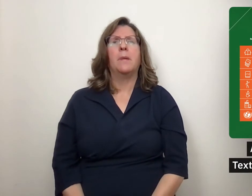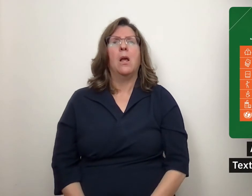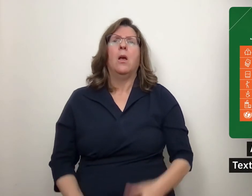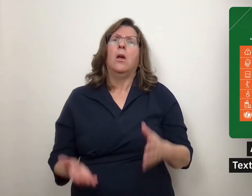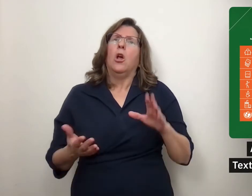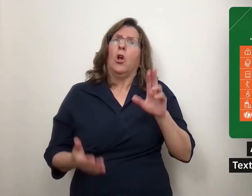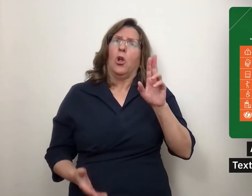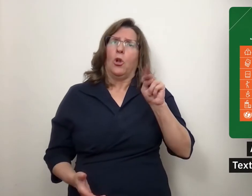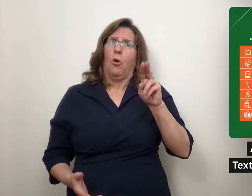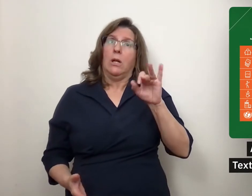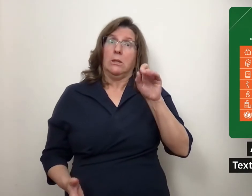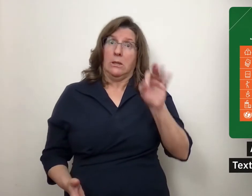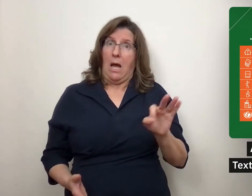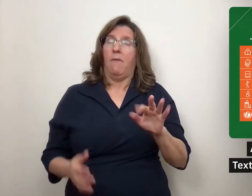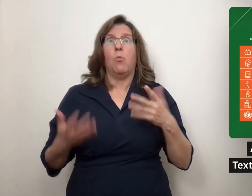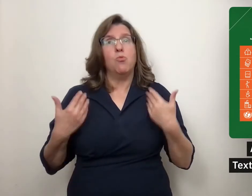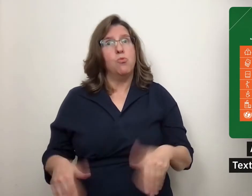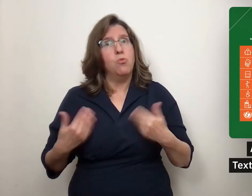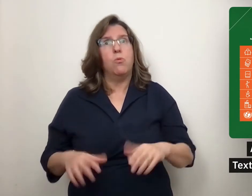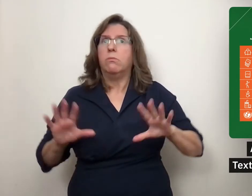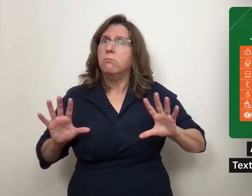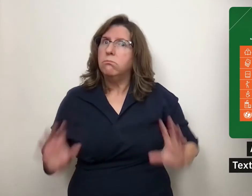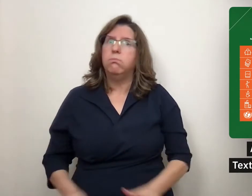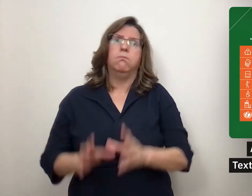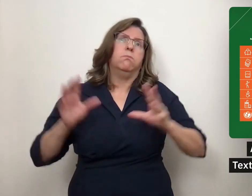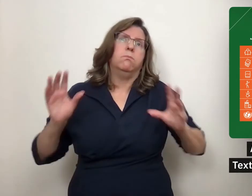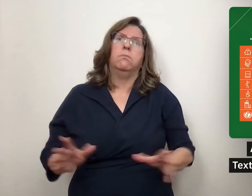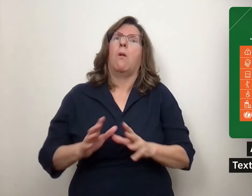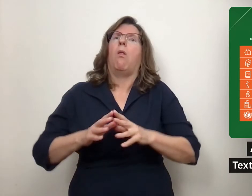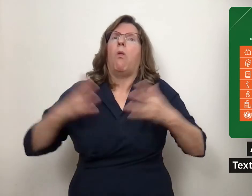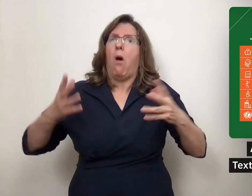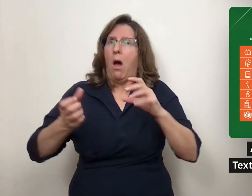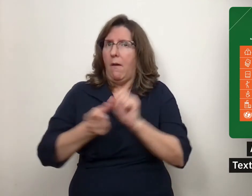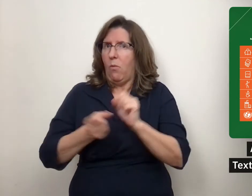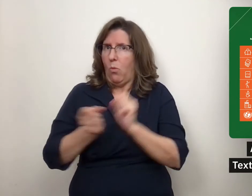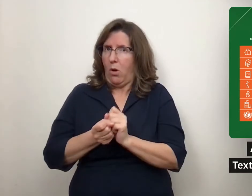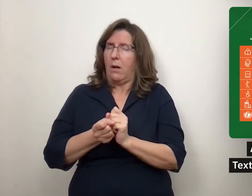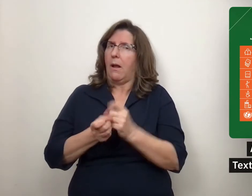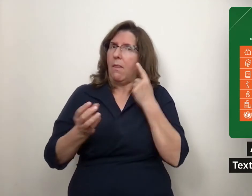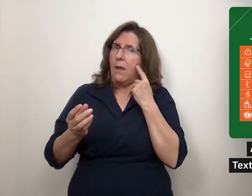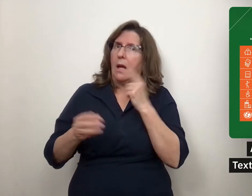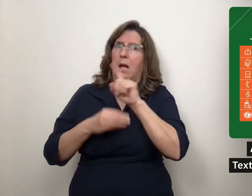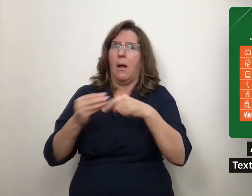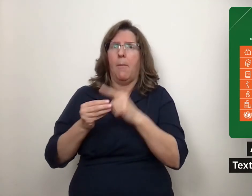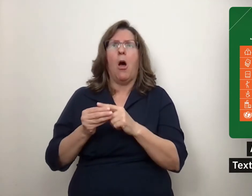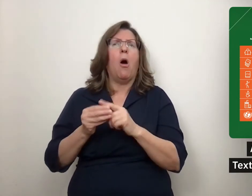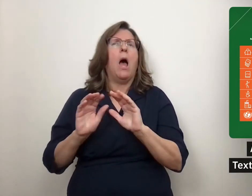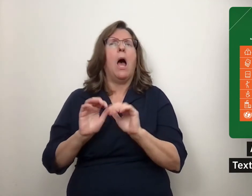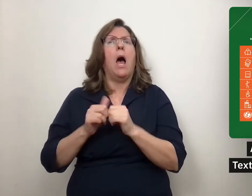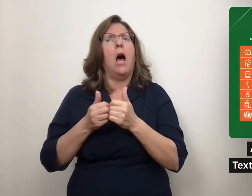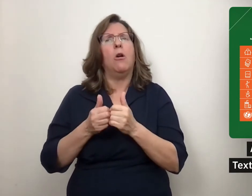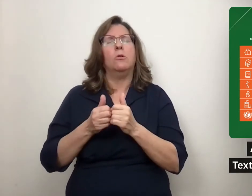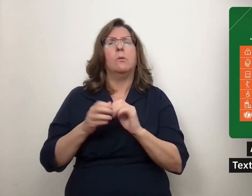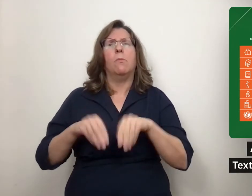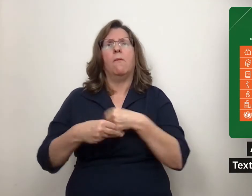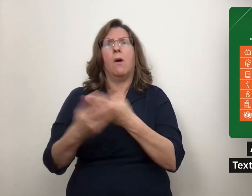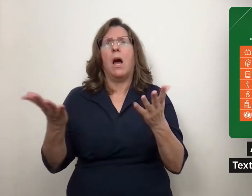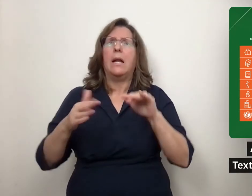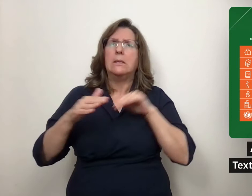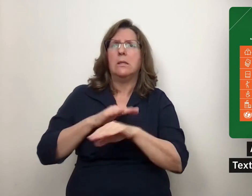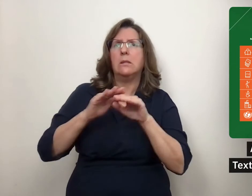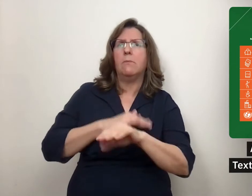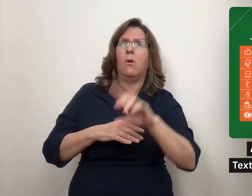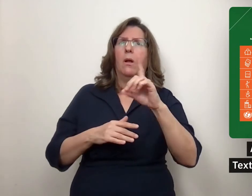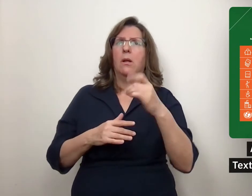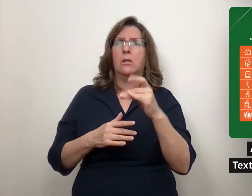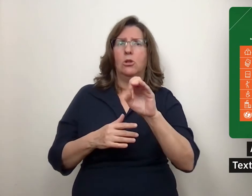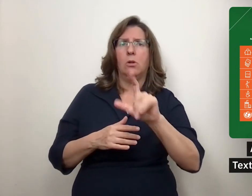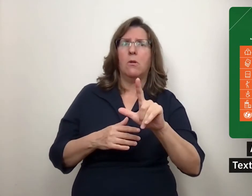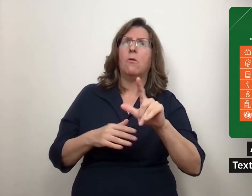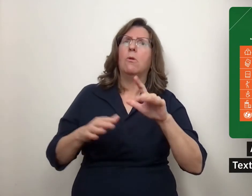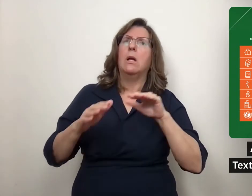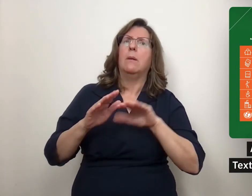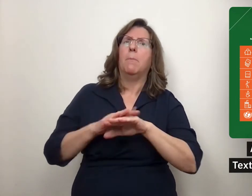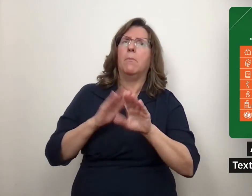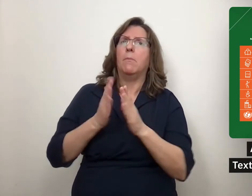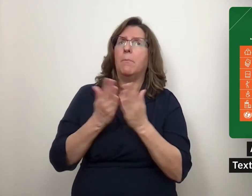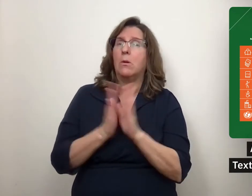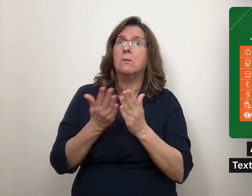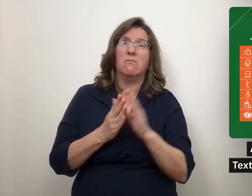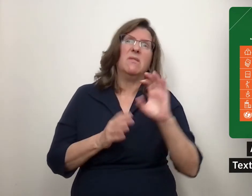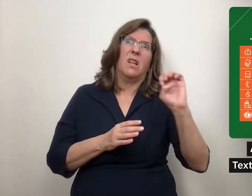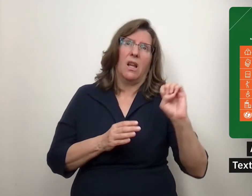UNICEF has been a tremendous leader in producing resources to promote digital textbooks or e-books.